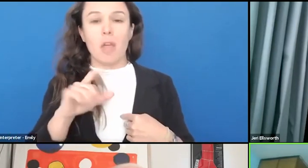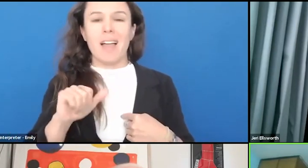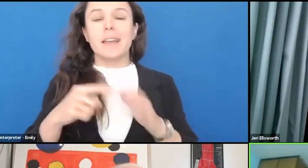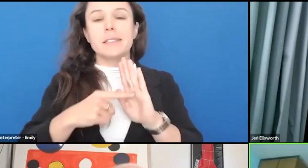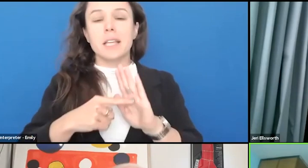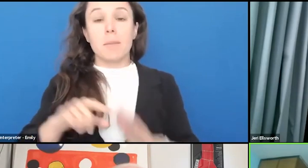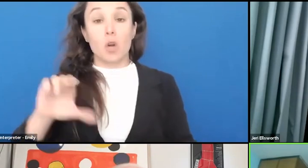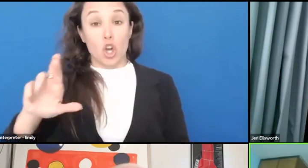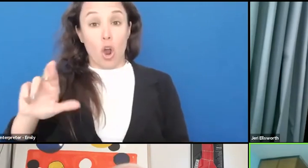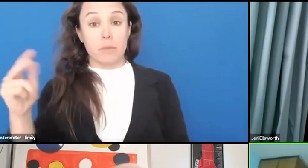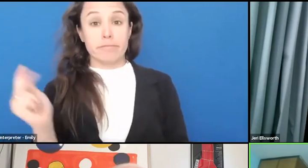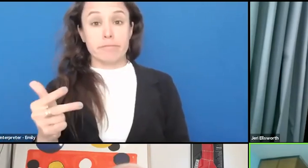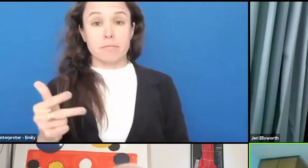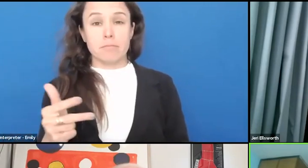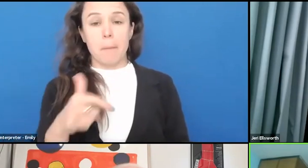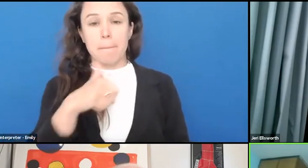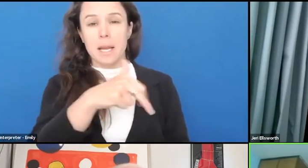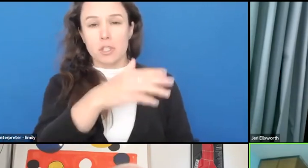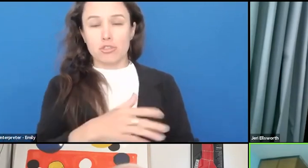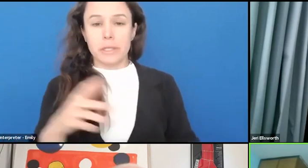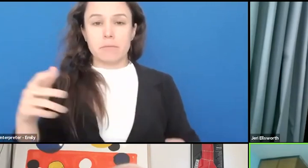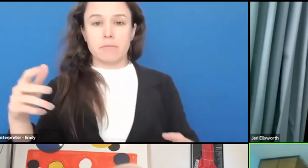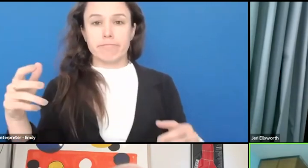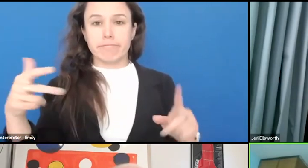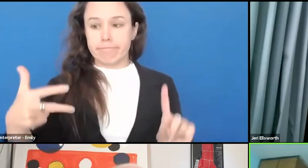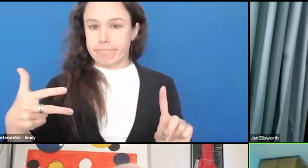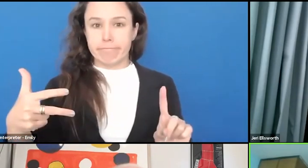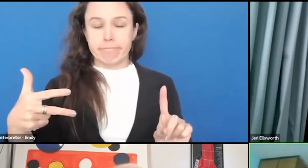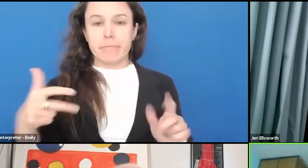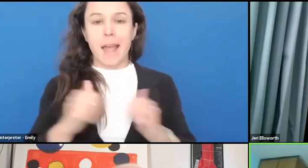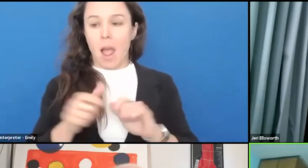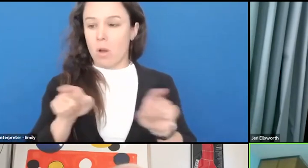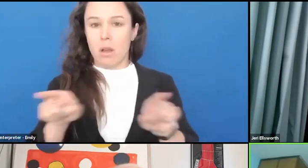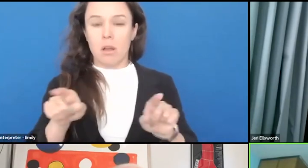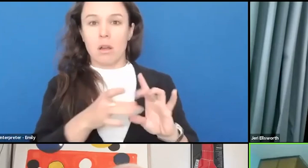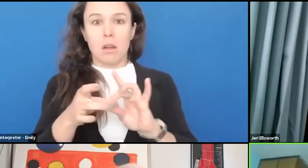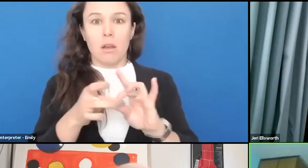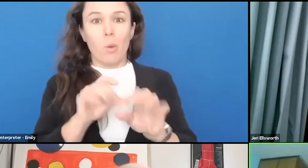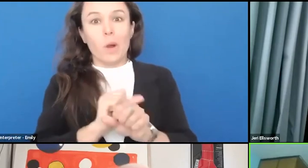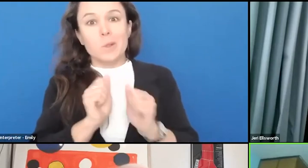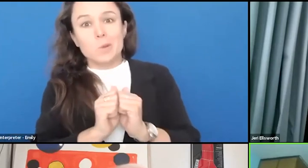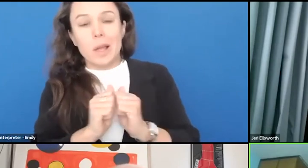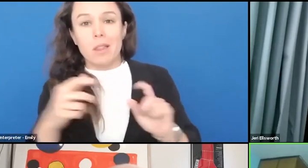it -- when is it the two of them working together is better, and when do they fight each other,